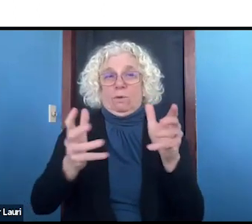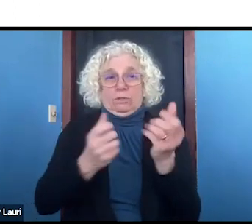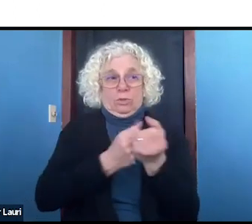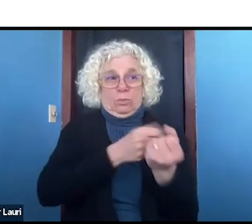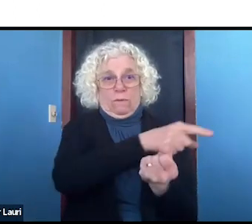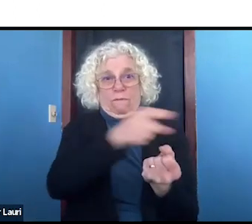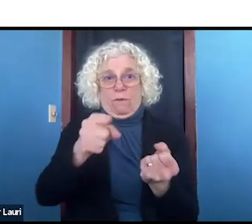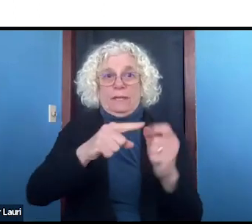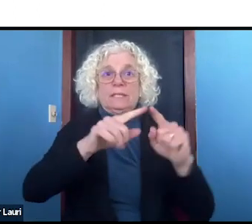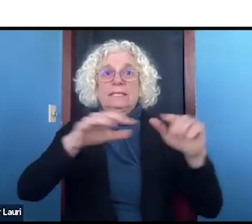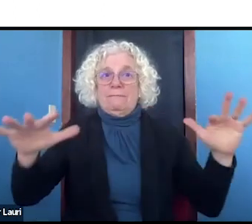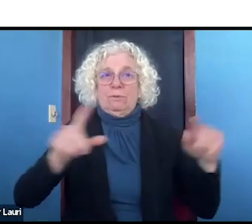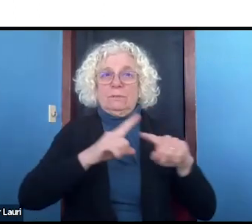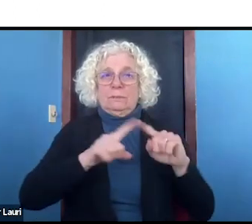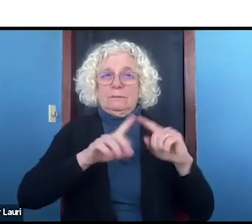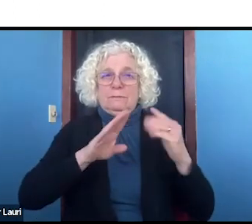and you're going to hear a little bit more about this later.